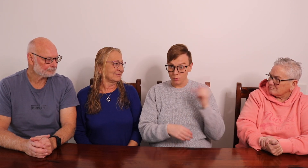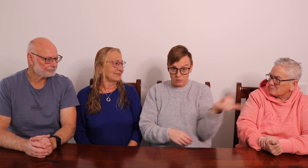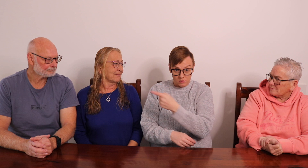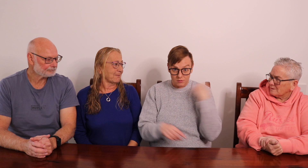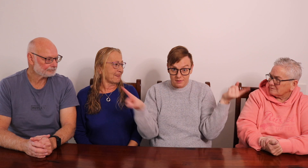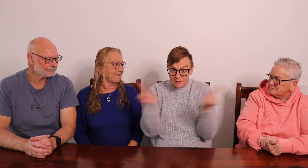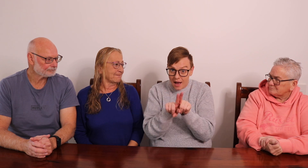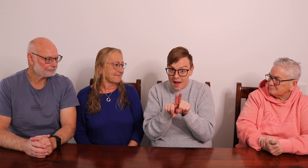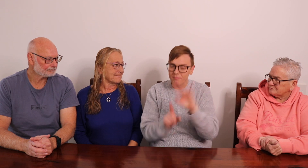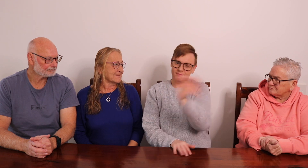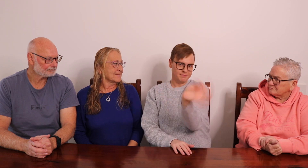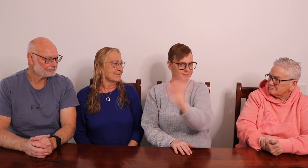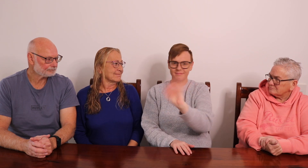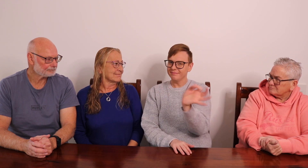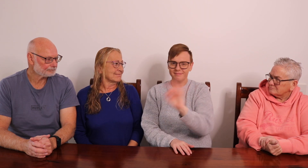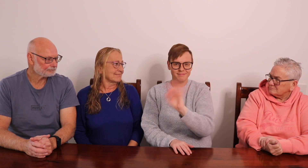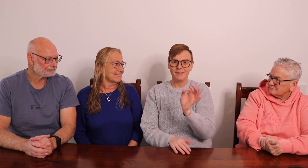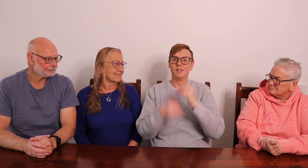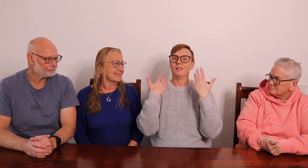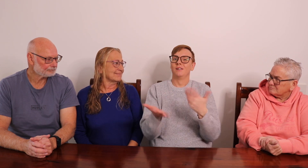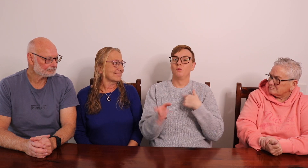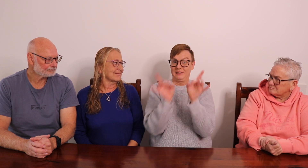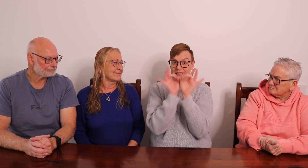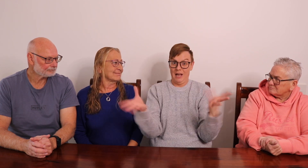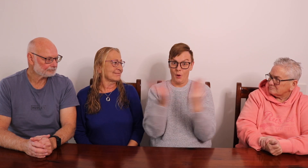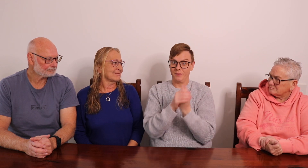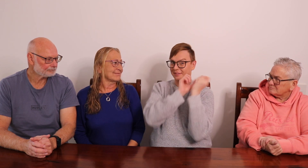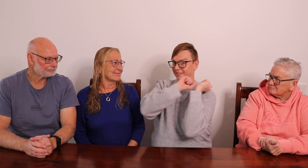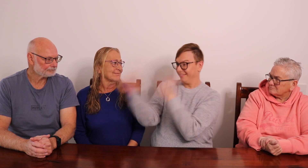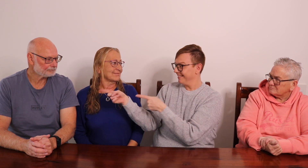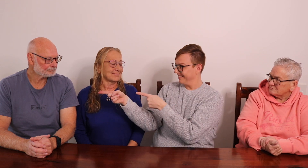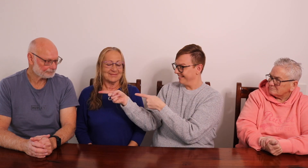They do not have the same experiences. No. So, I'll start with Dad.